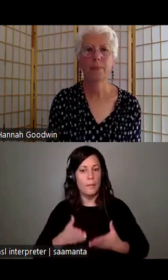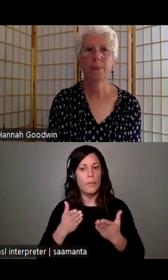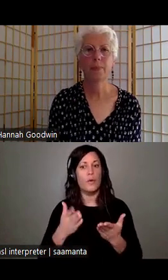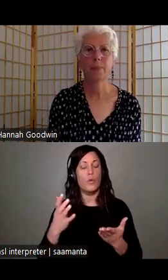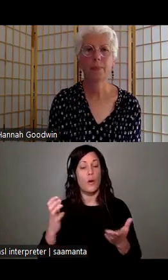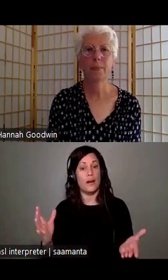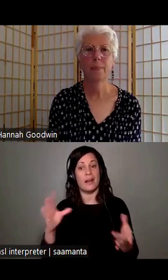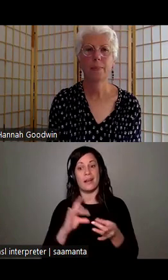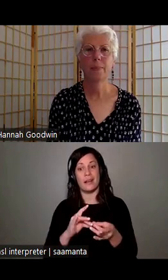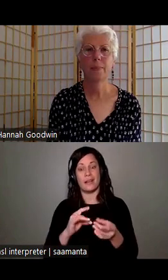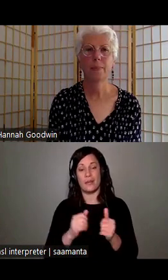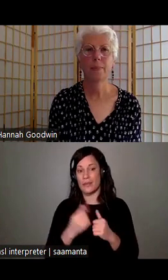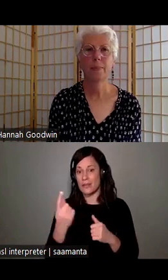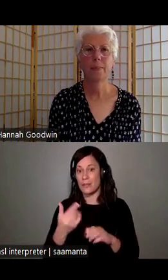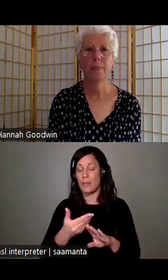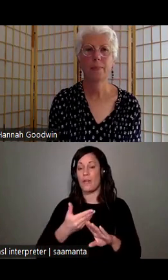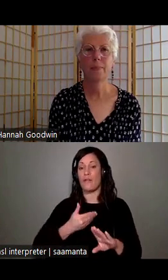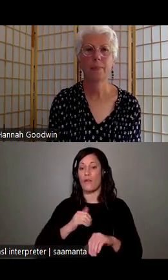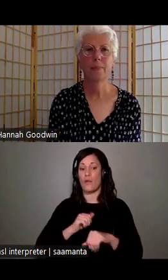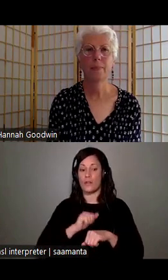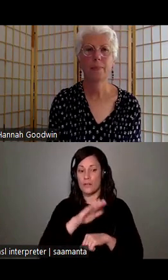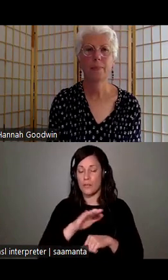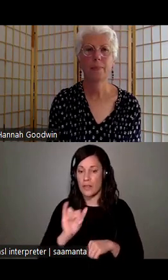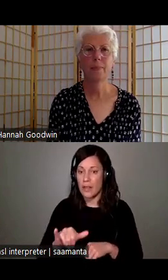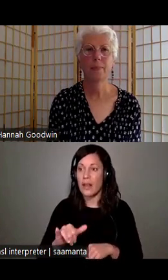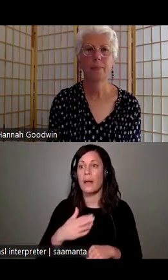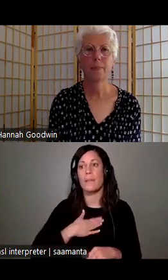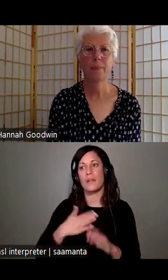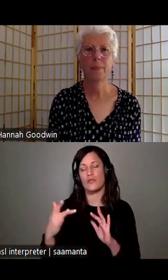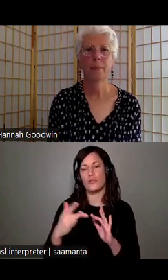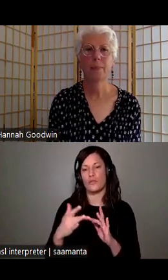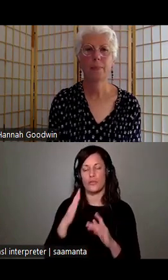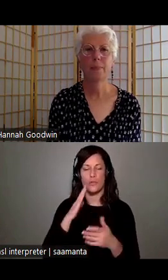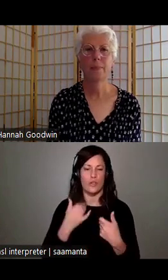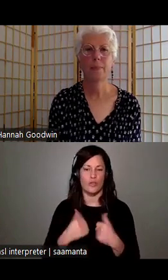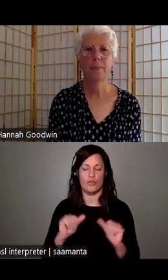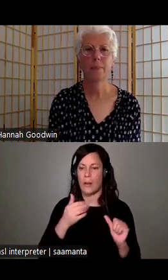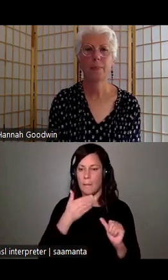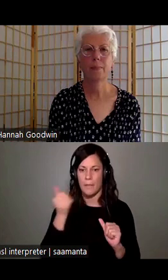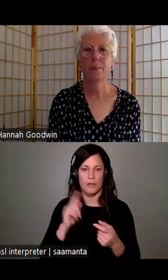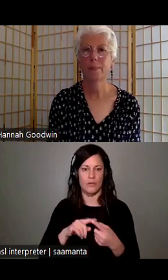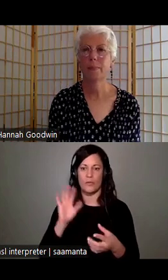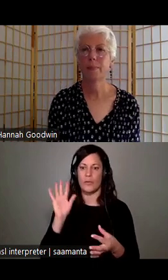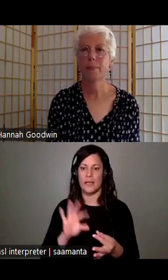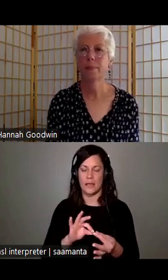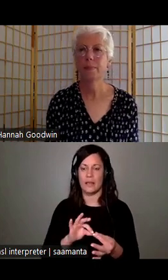before submitting a proposal, please reach out and we will try our very best to get you connected with others